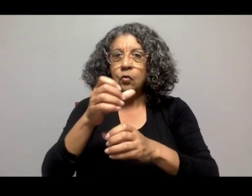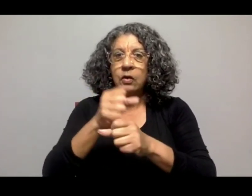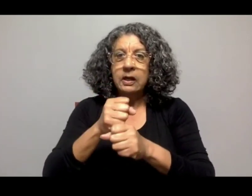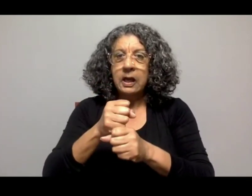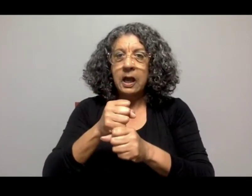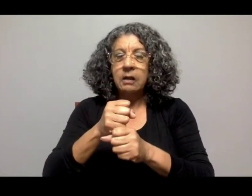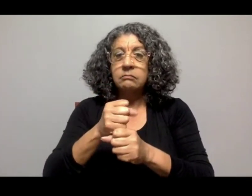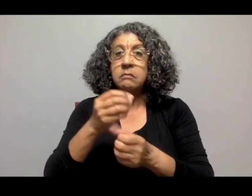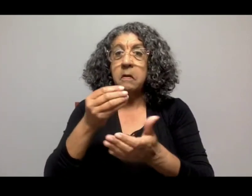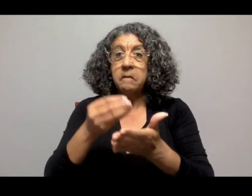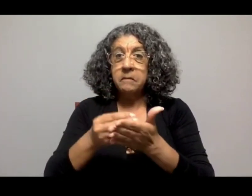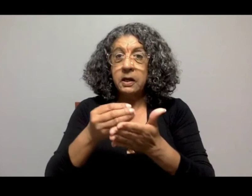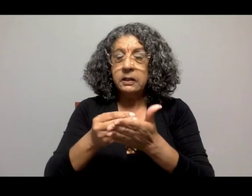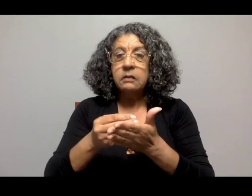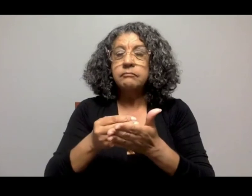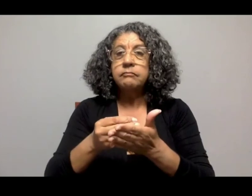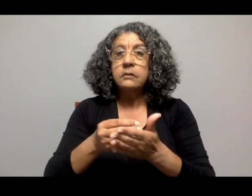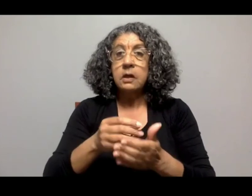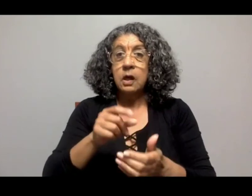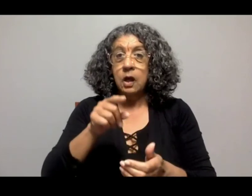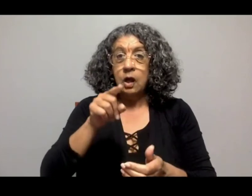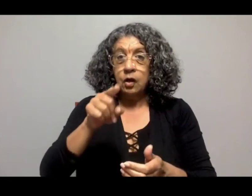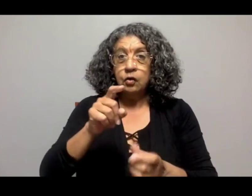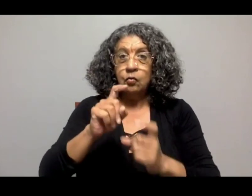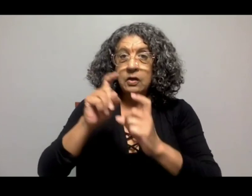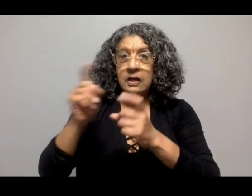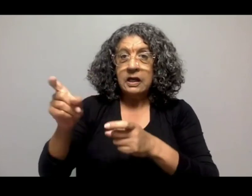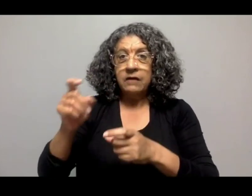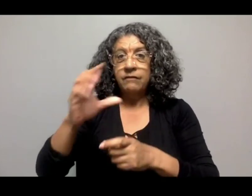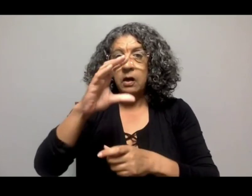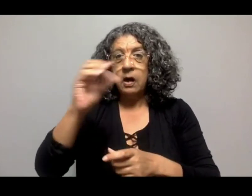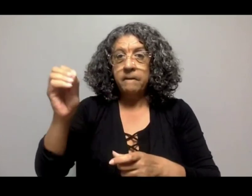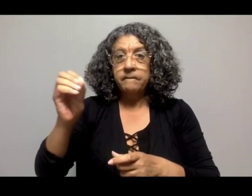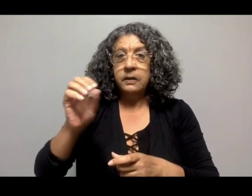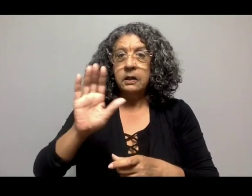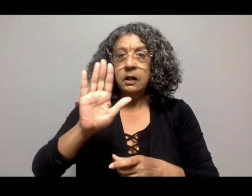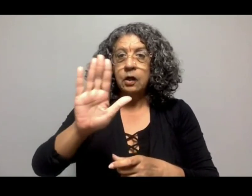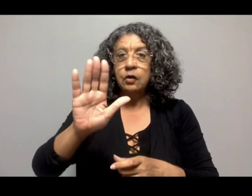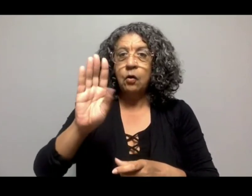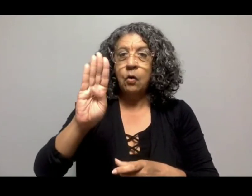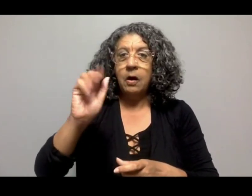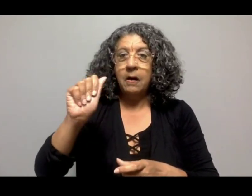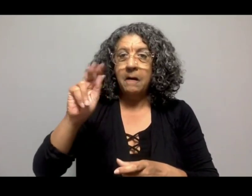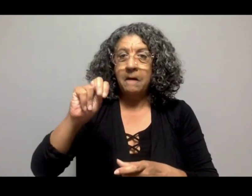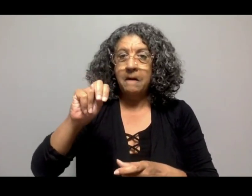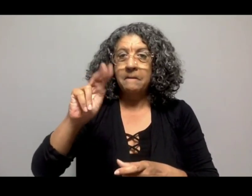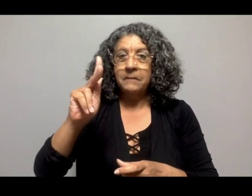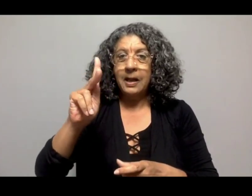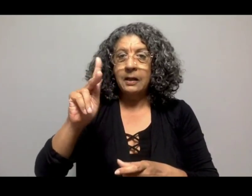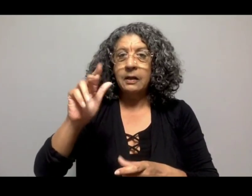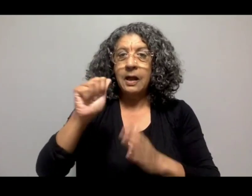How do you receive the money? You will give your company